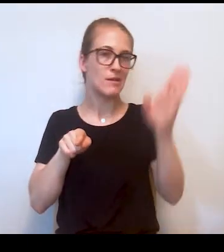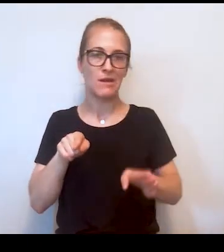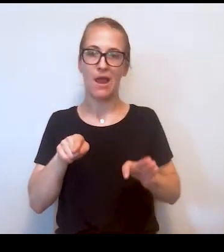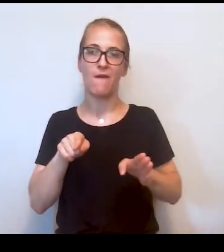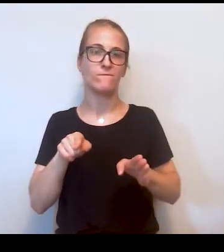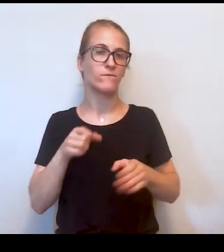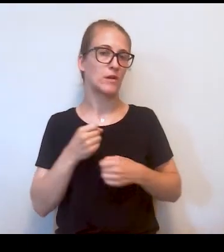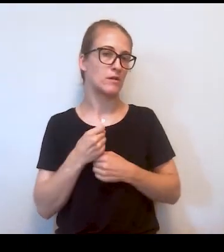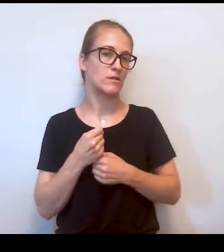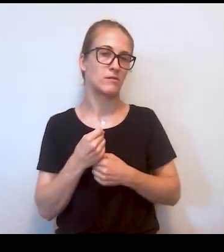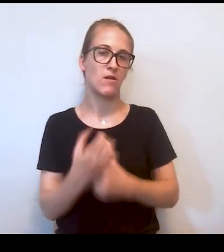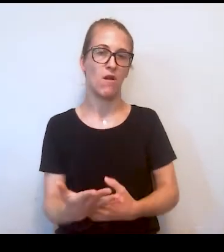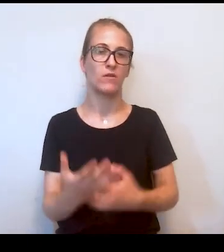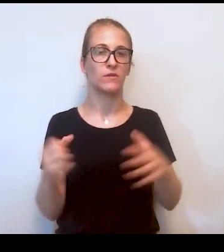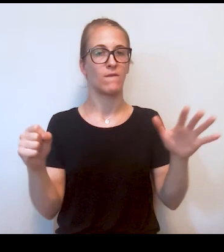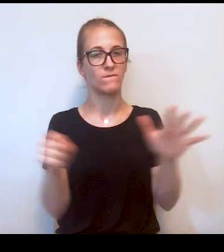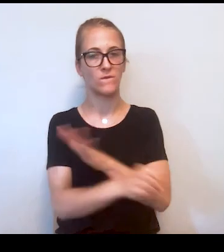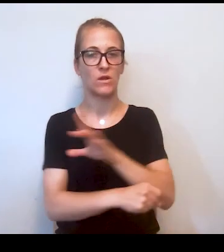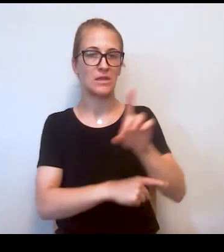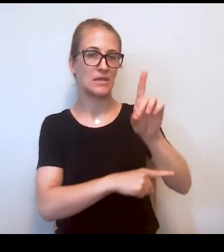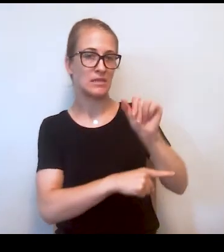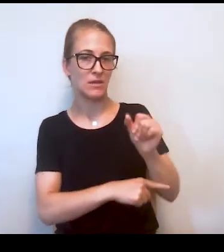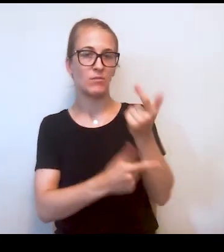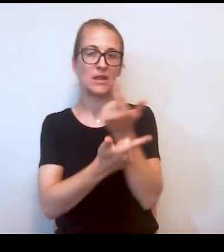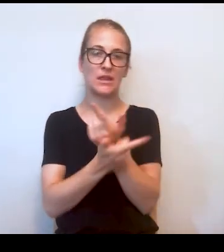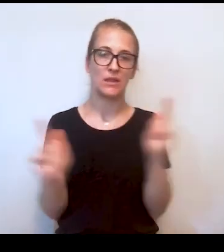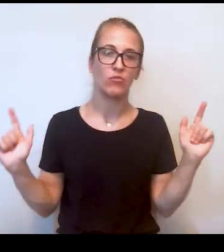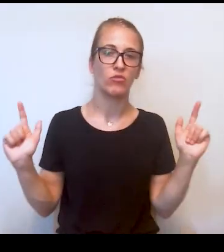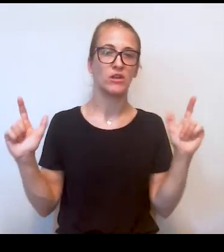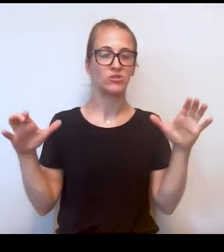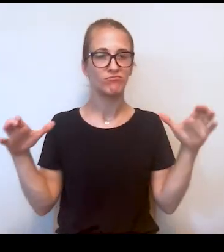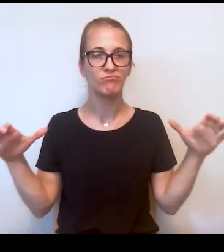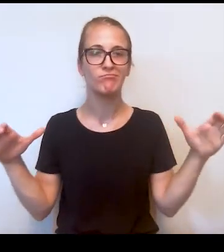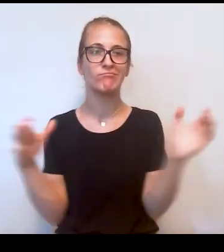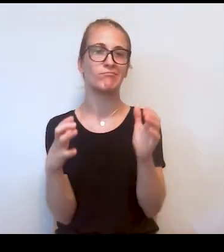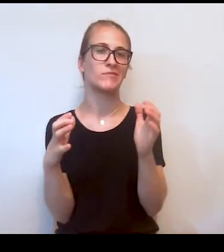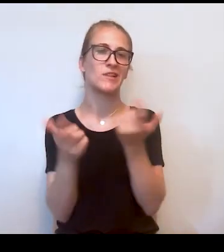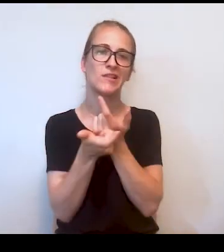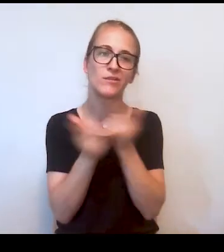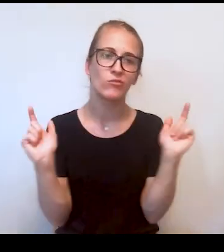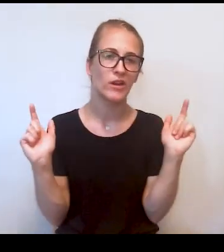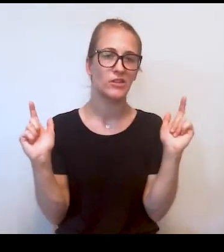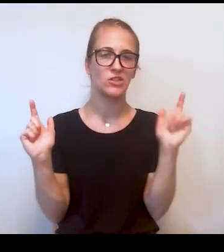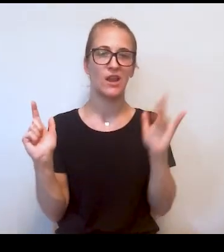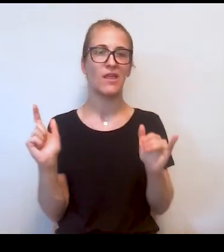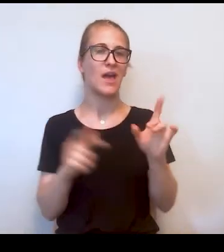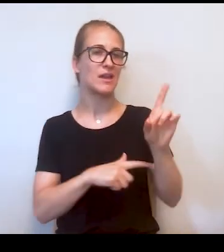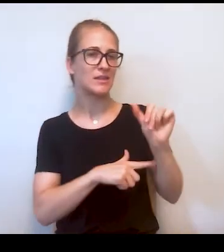that disability justice demands. So awareness of hypermobility